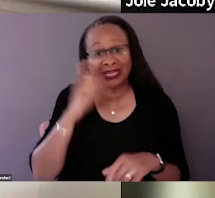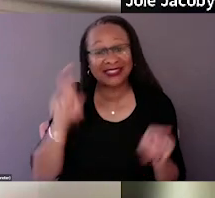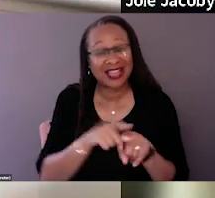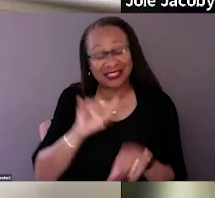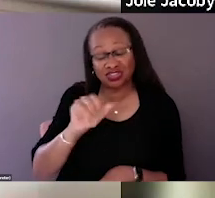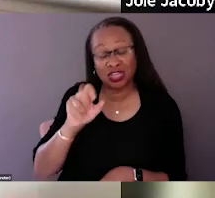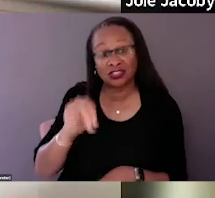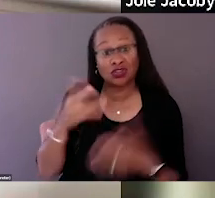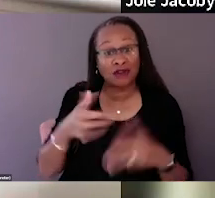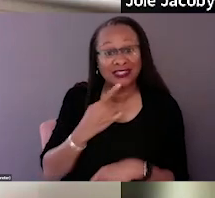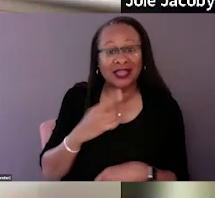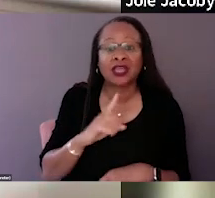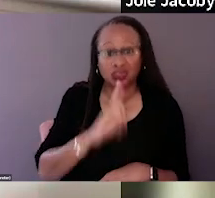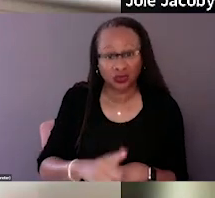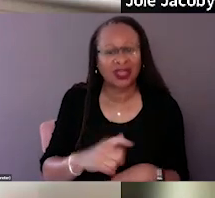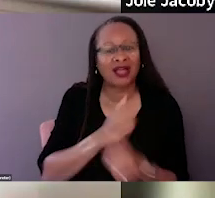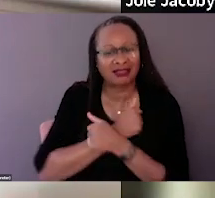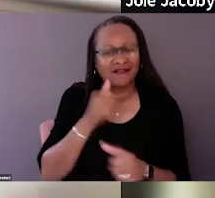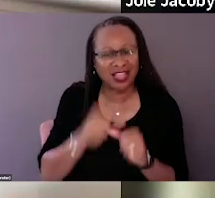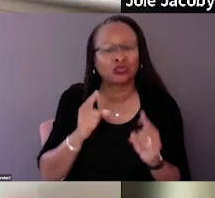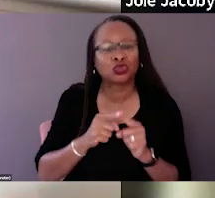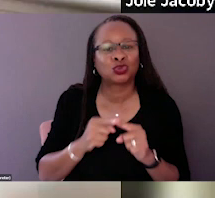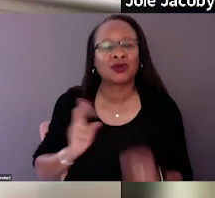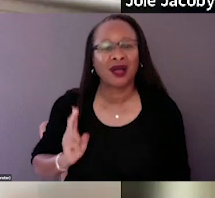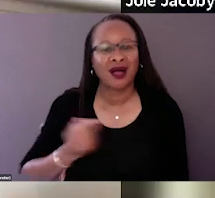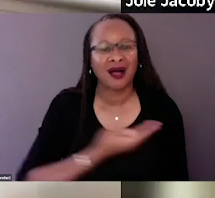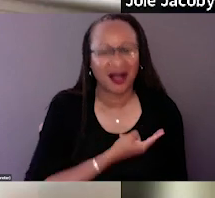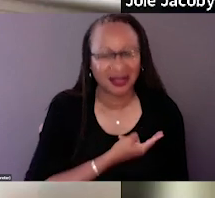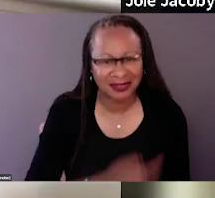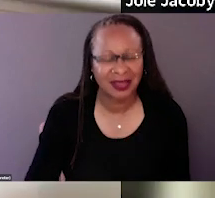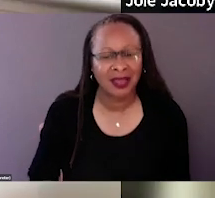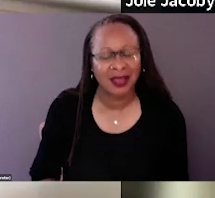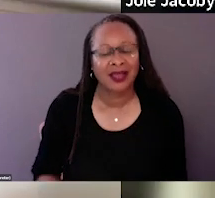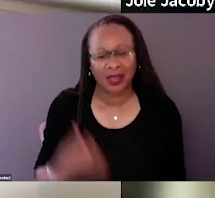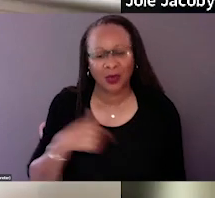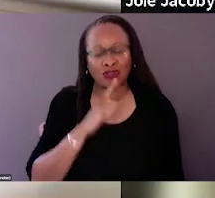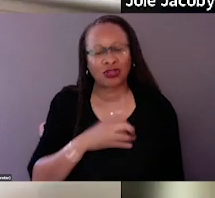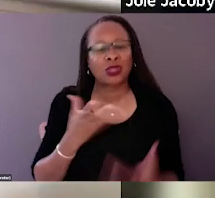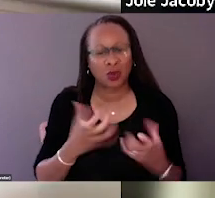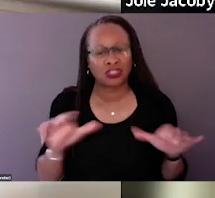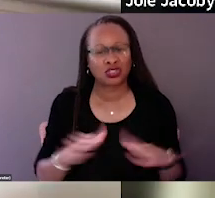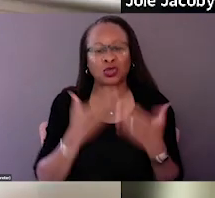and we really wanted to do a good job, so I'm happy that you felt that.